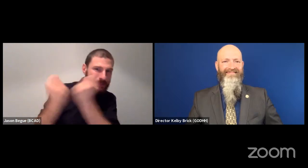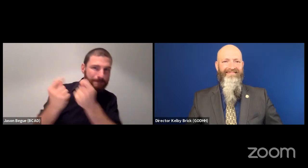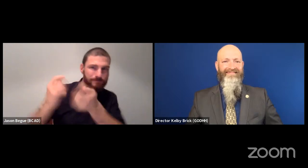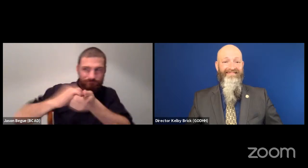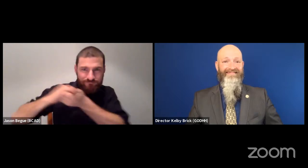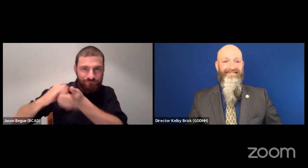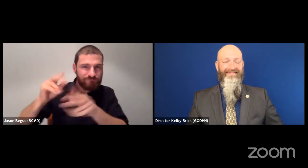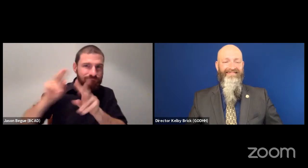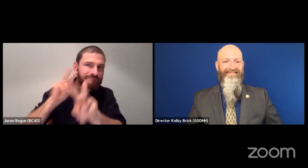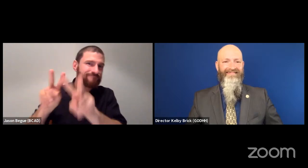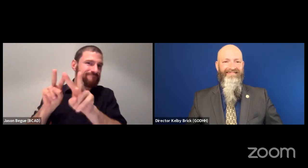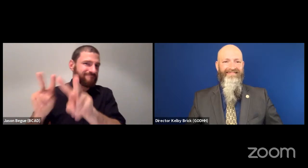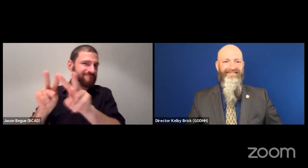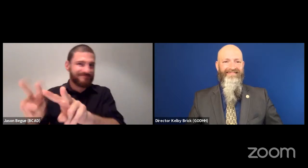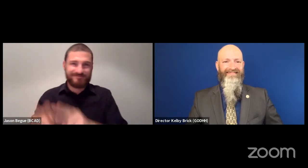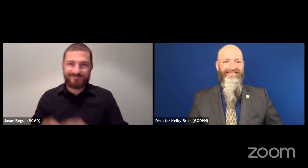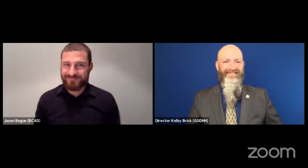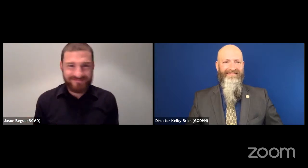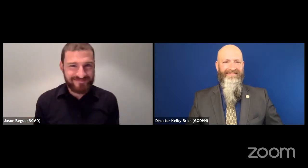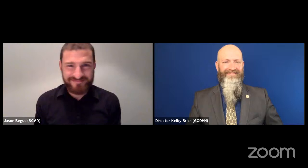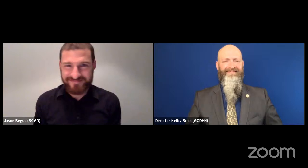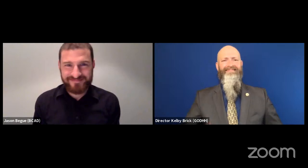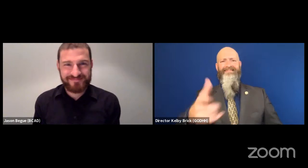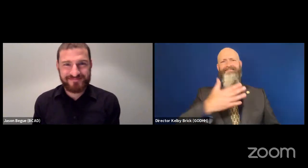forward to seeing more collaborative work in the future.